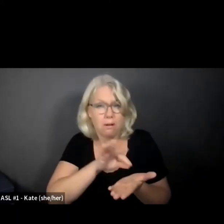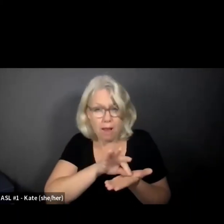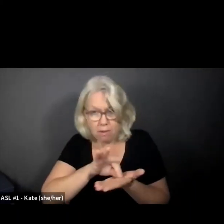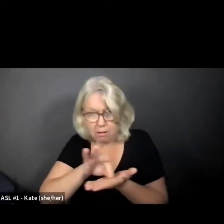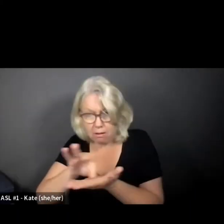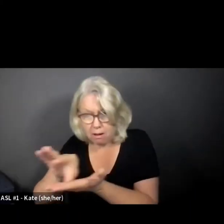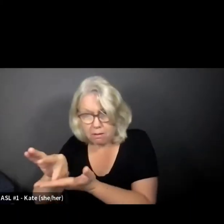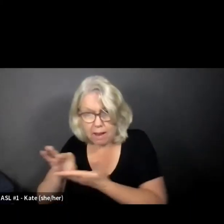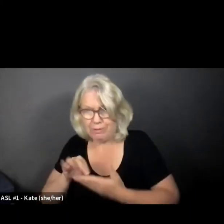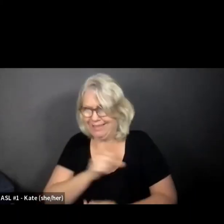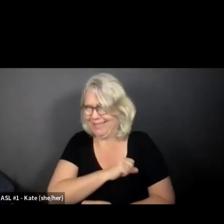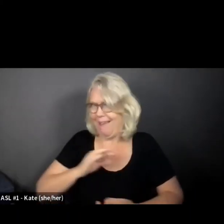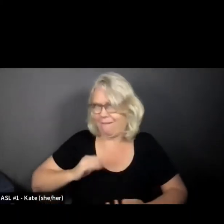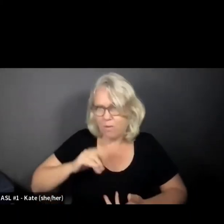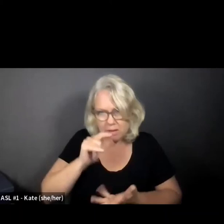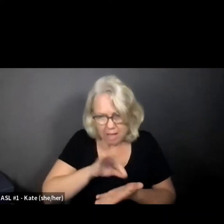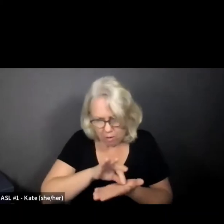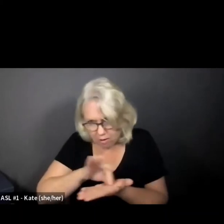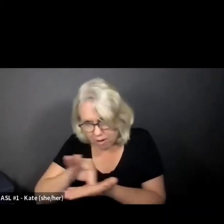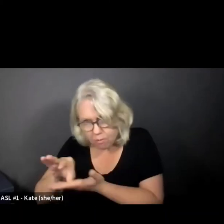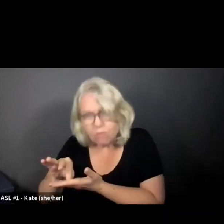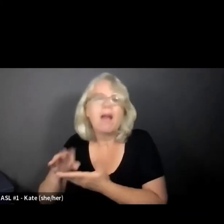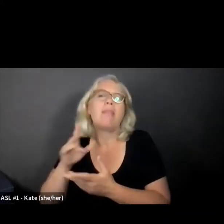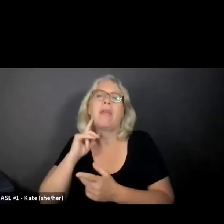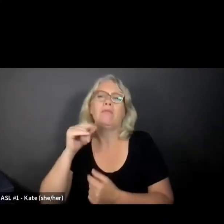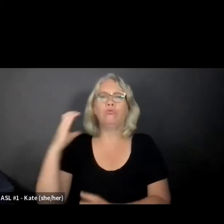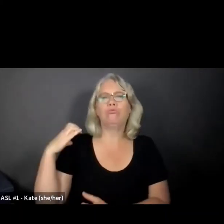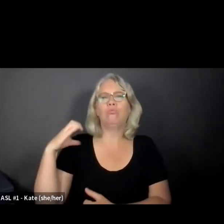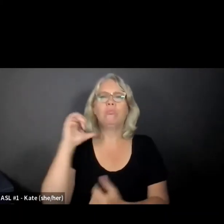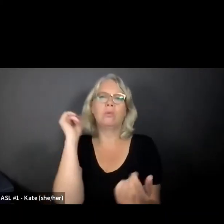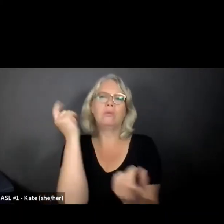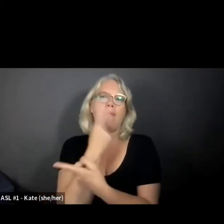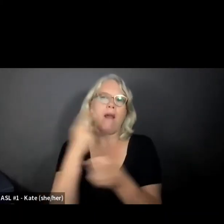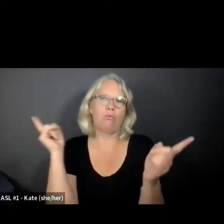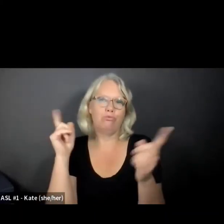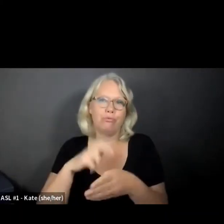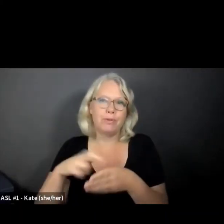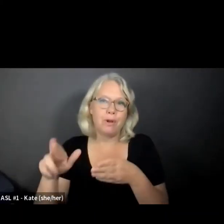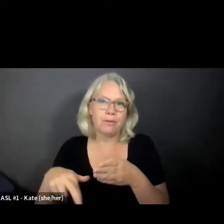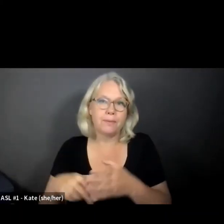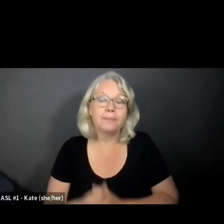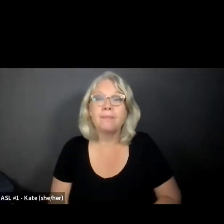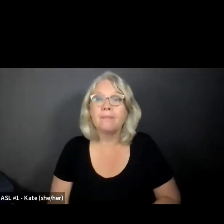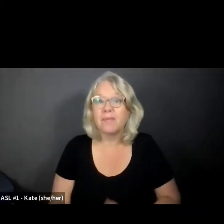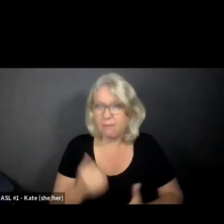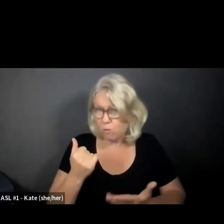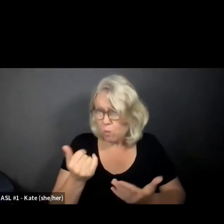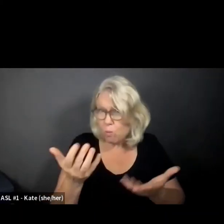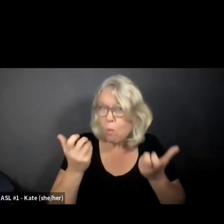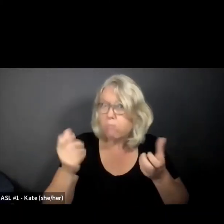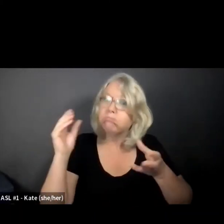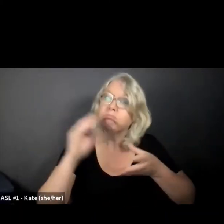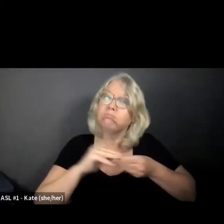IF YOU WISH TO MAKE A STATEMENT OR ASK A QUESTION, PLEASE TYPE YOUR NAME IN THE CHAT.